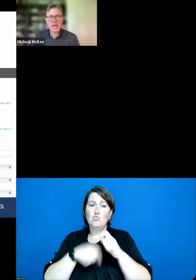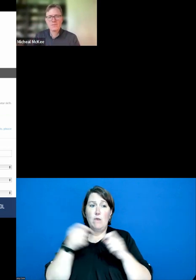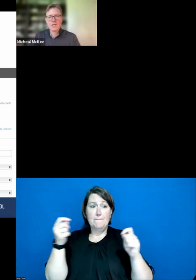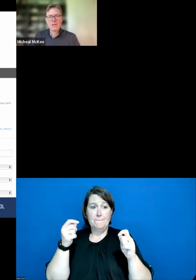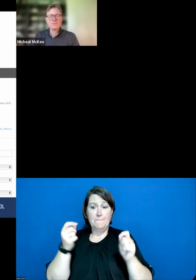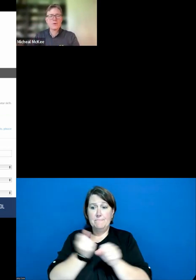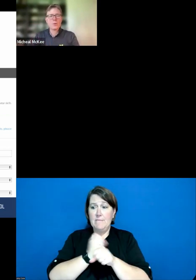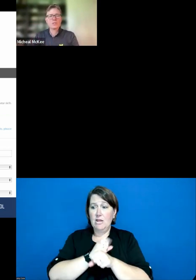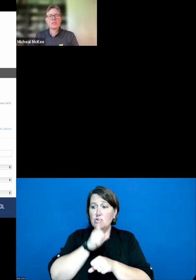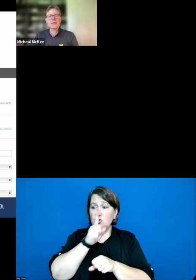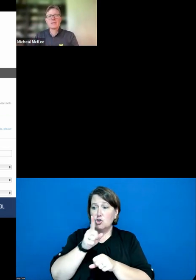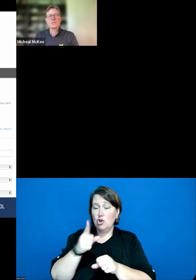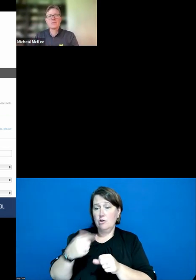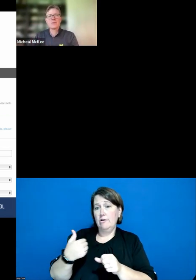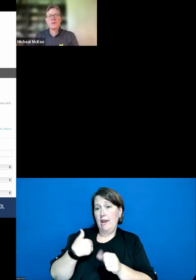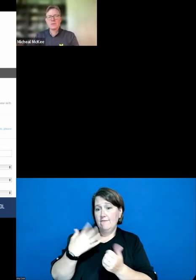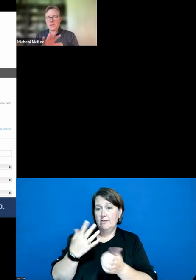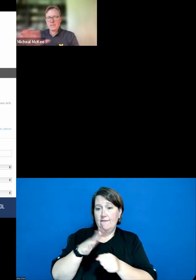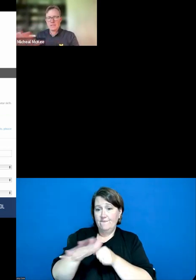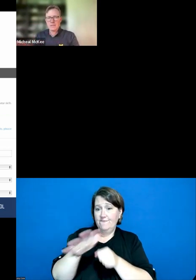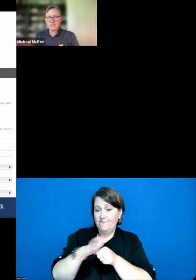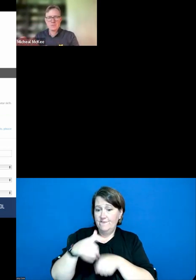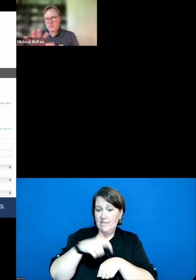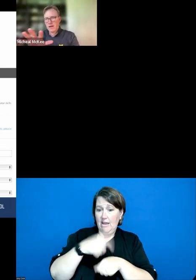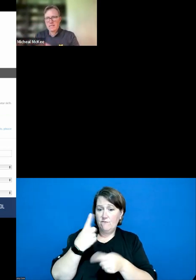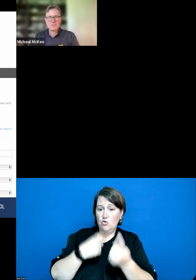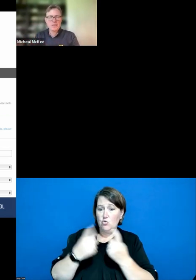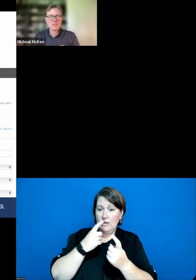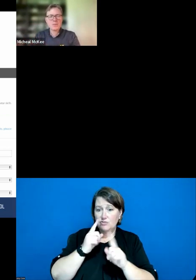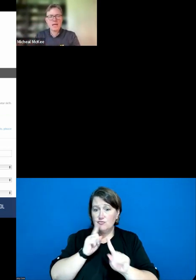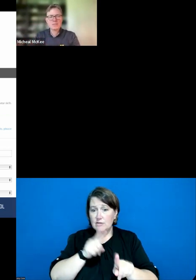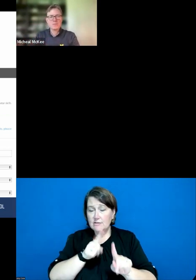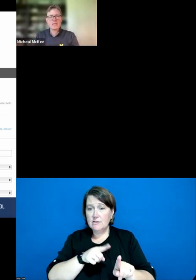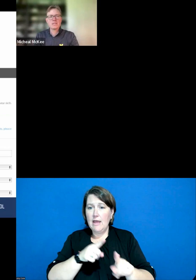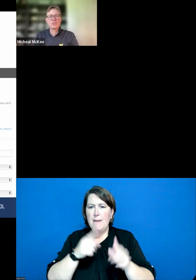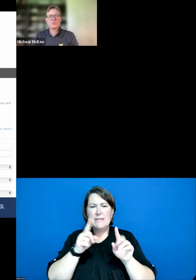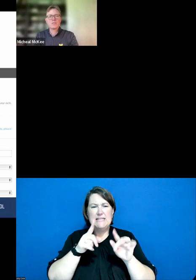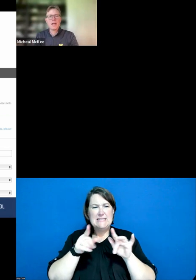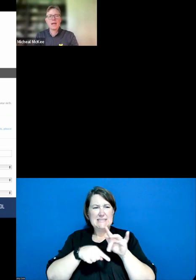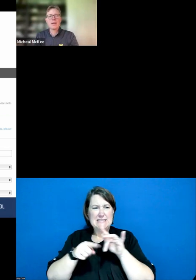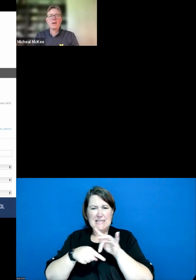we have time for question and answer. So I'm going to skip some slides because we have some tech issues today.